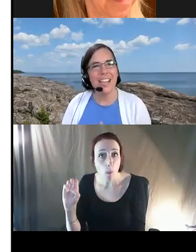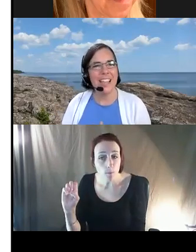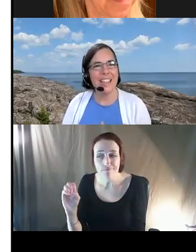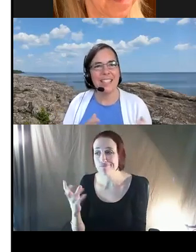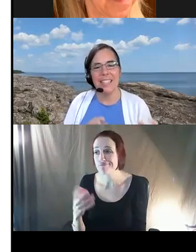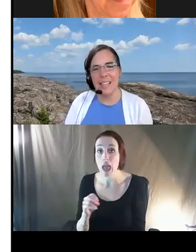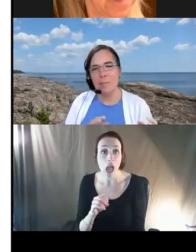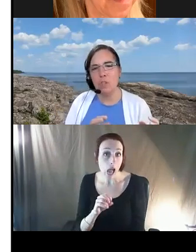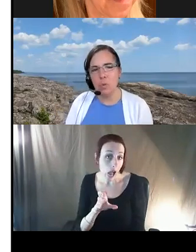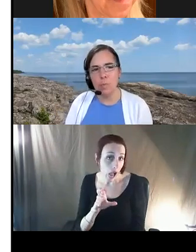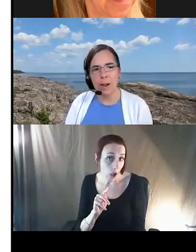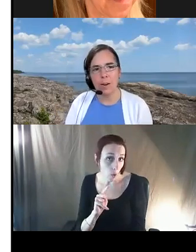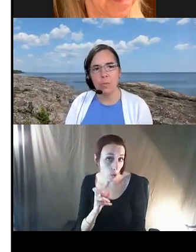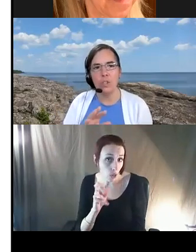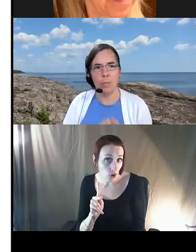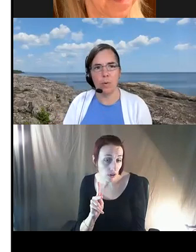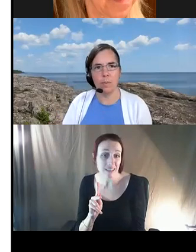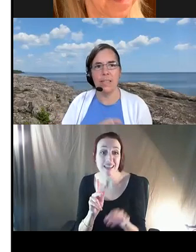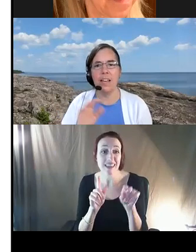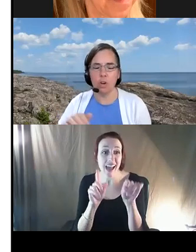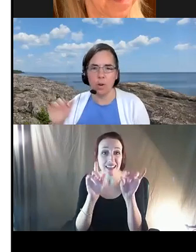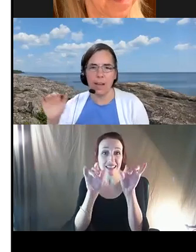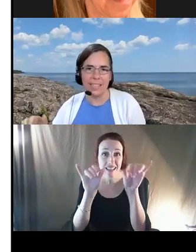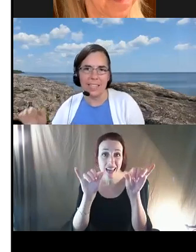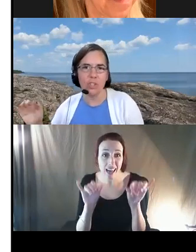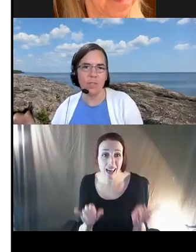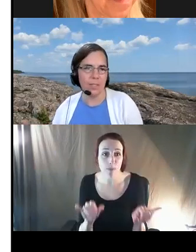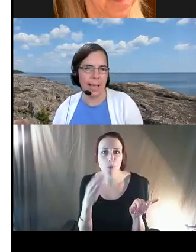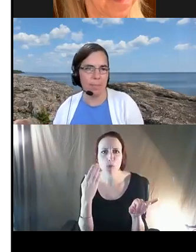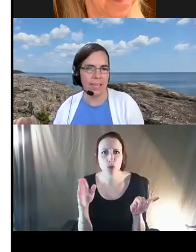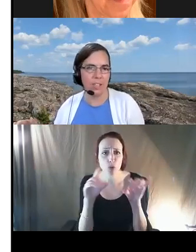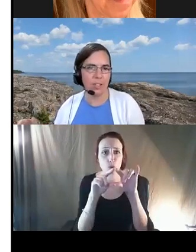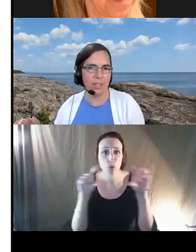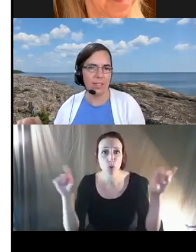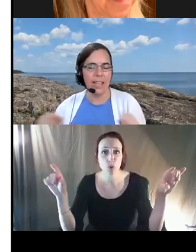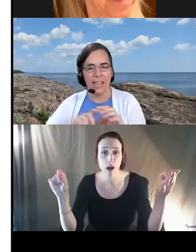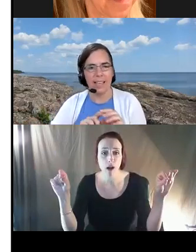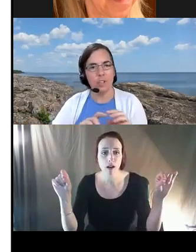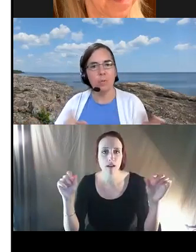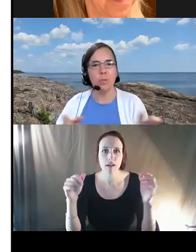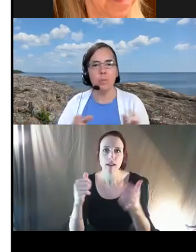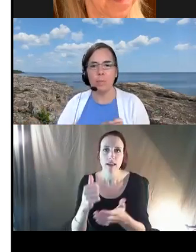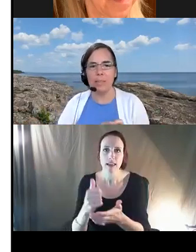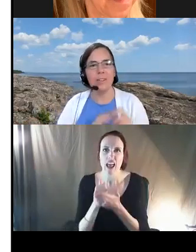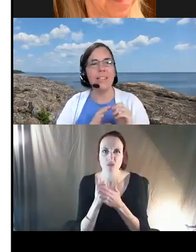And the same toolbar would support me across each of those applications and the tools will appear in the